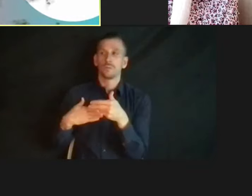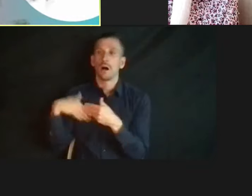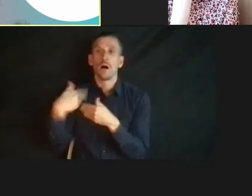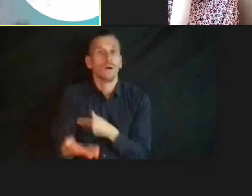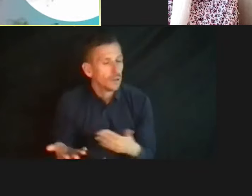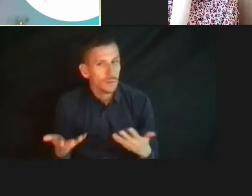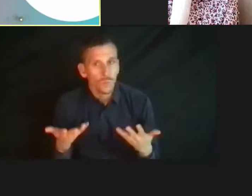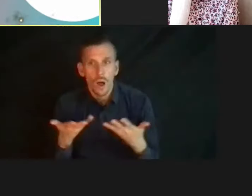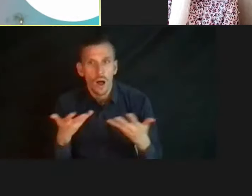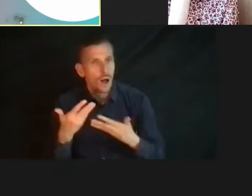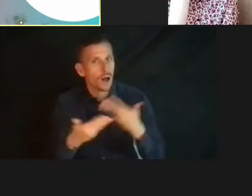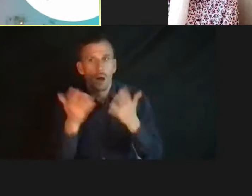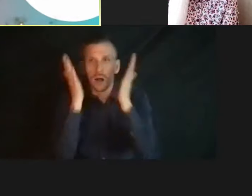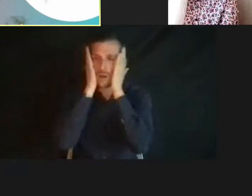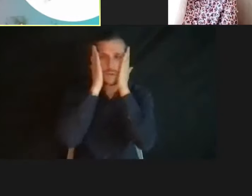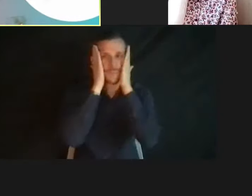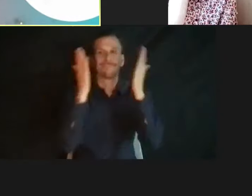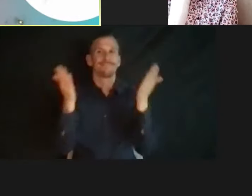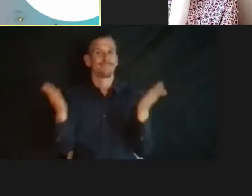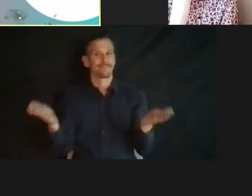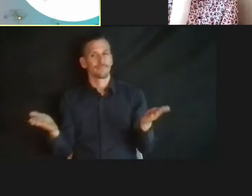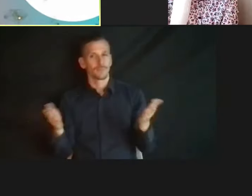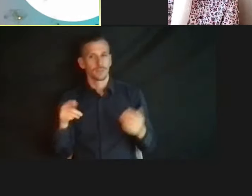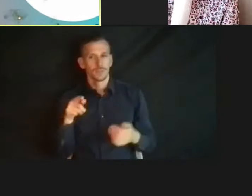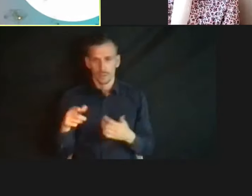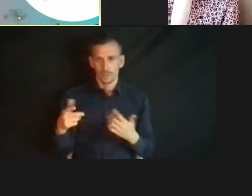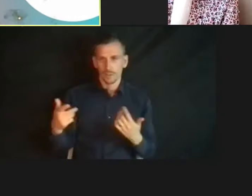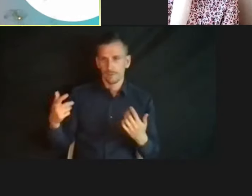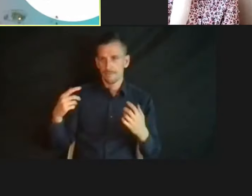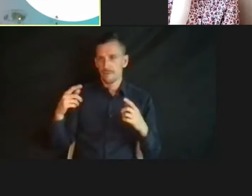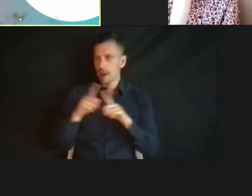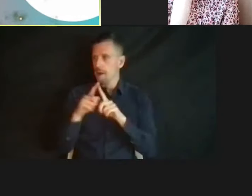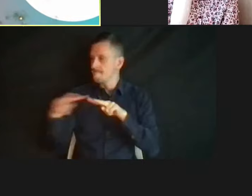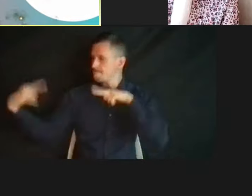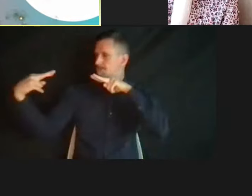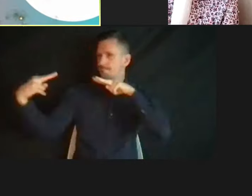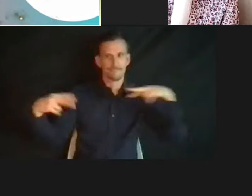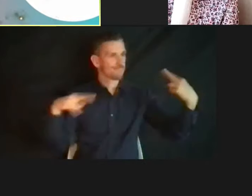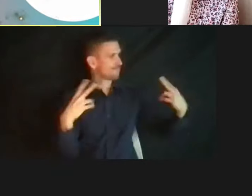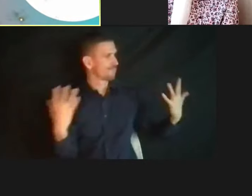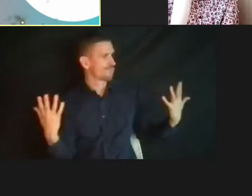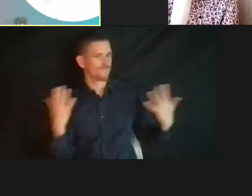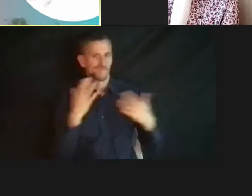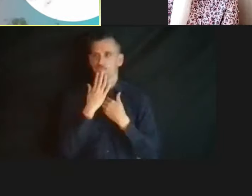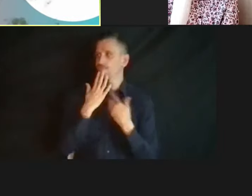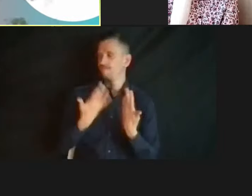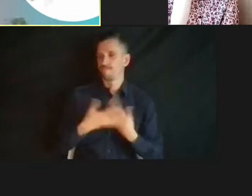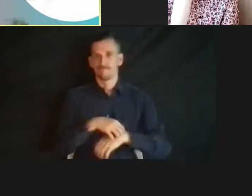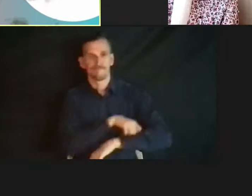happened. They start looking for local solutions to stay in what they've been implementing.